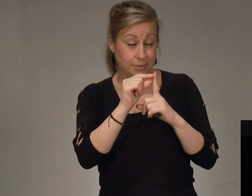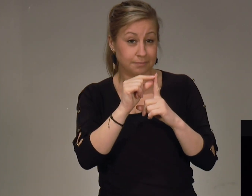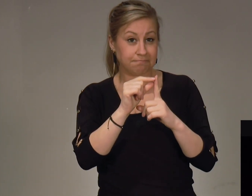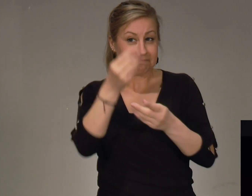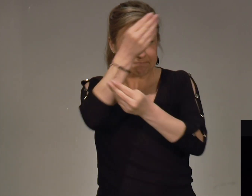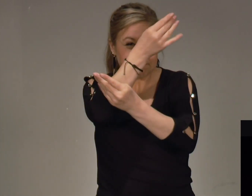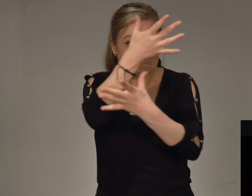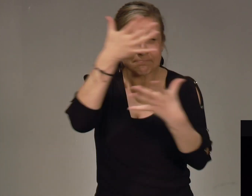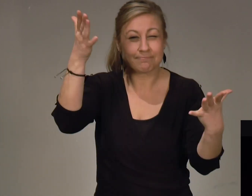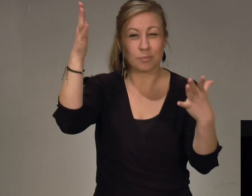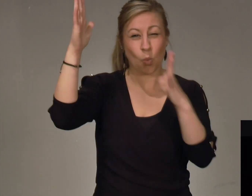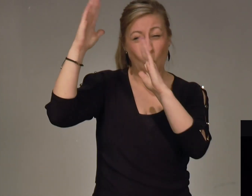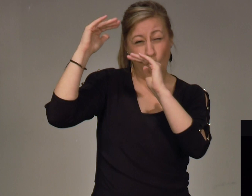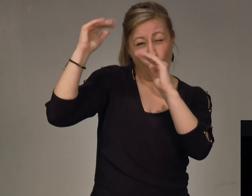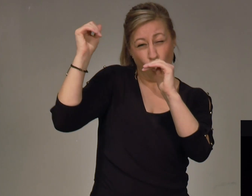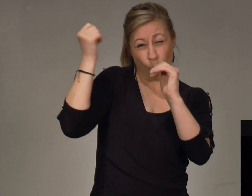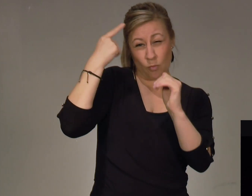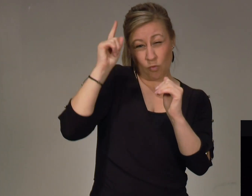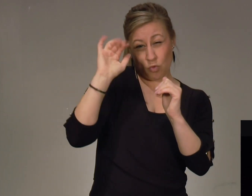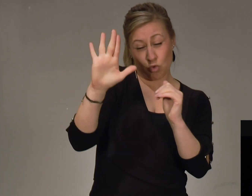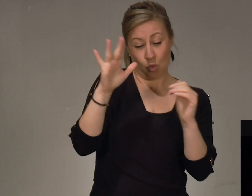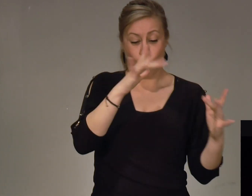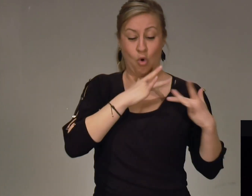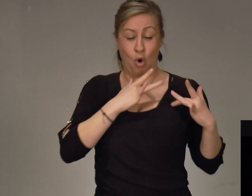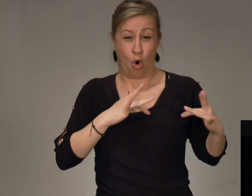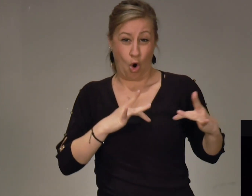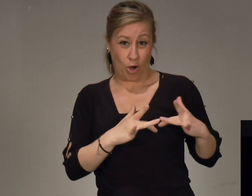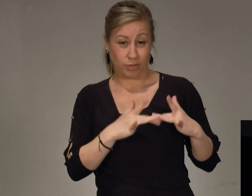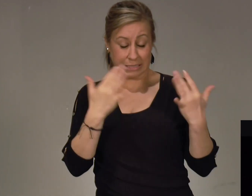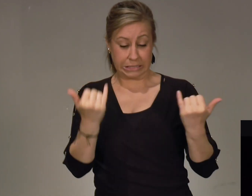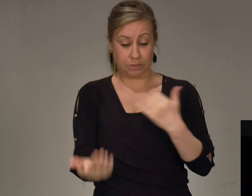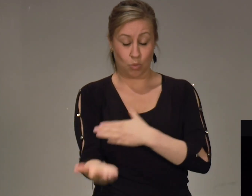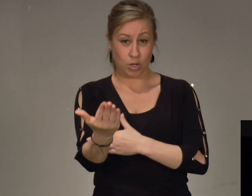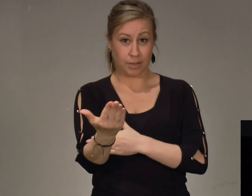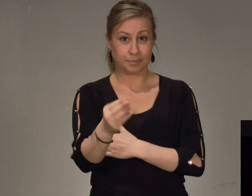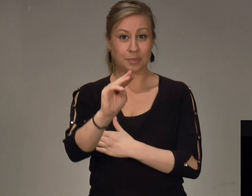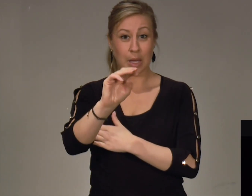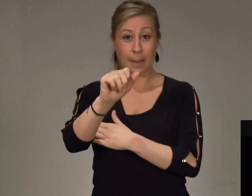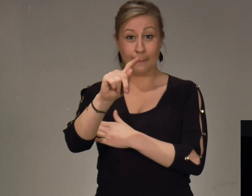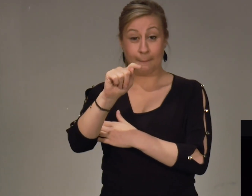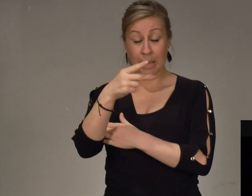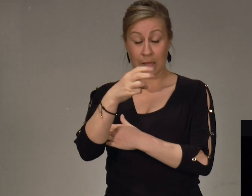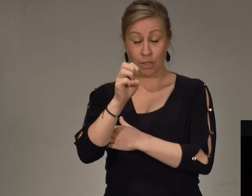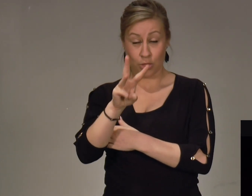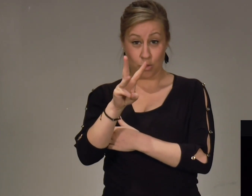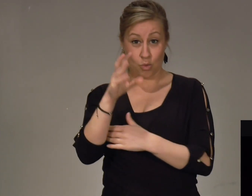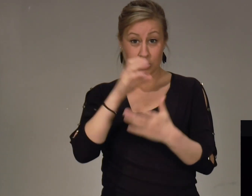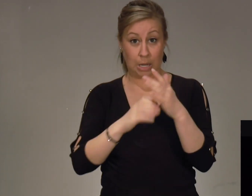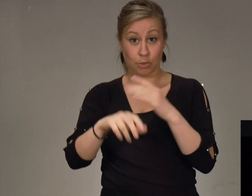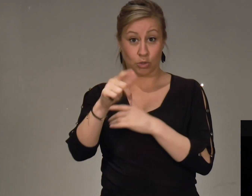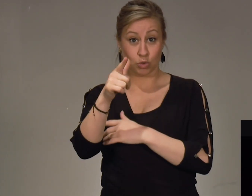Matthew 26:29: I tell you, I will not drink of this fruit of the vine